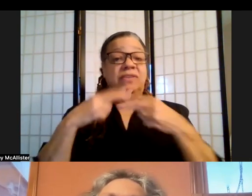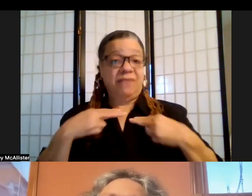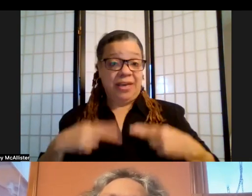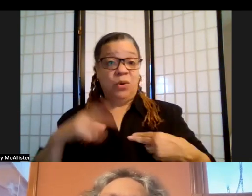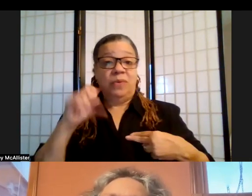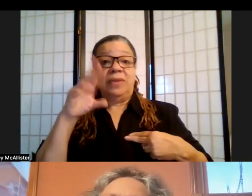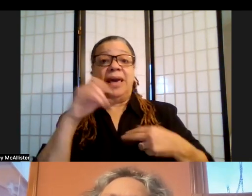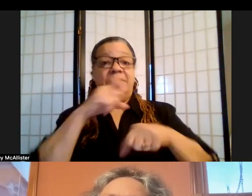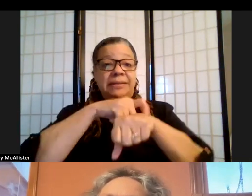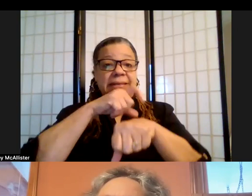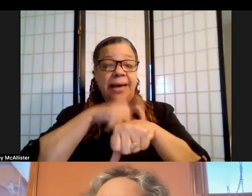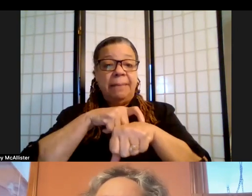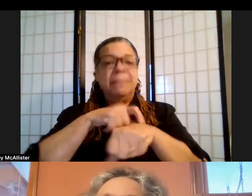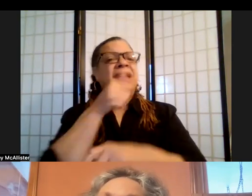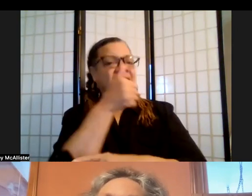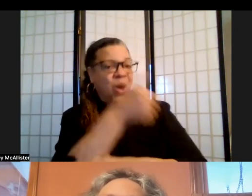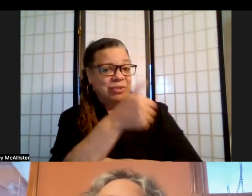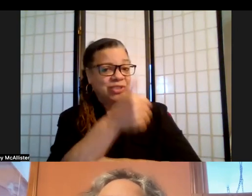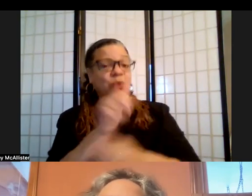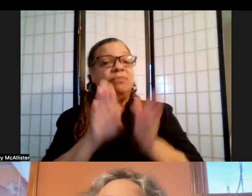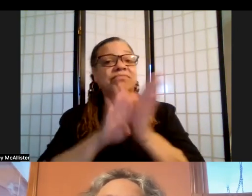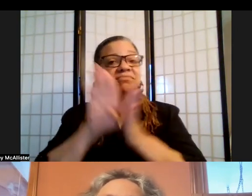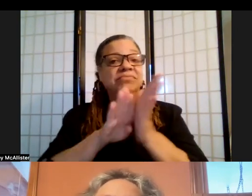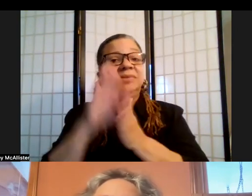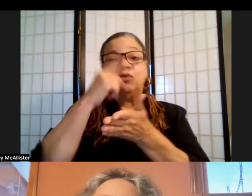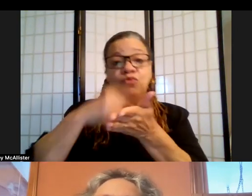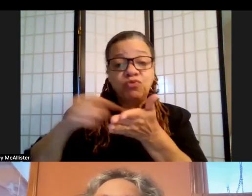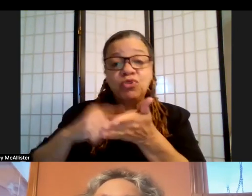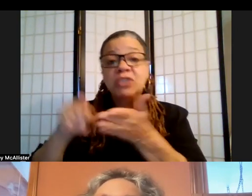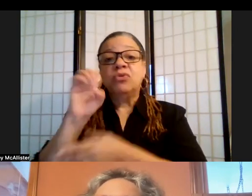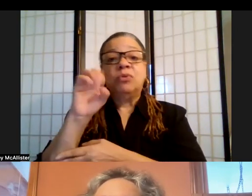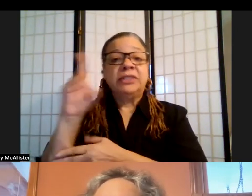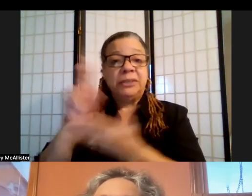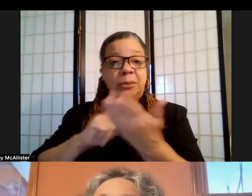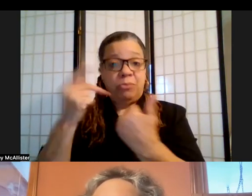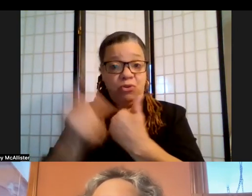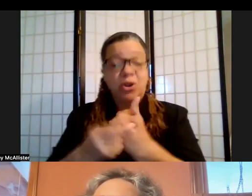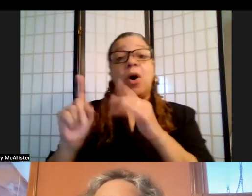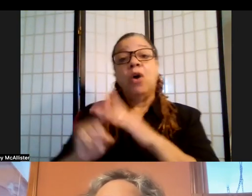Muhammad has also developed research and education programs focusing on refugee health at Boston University.